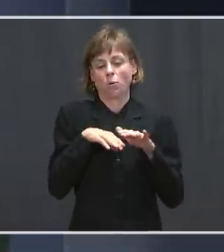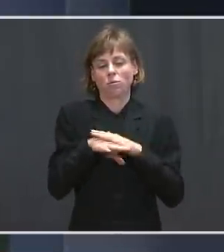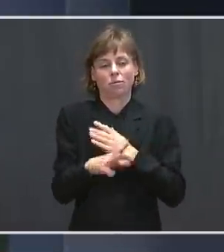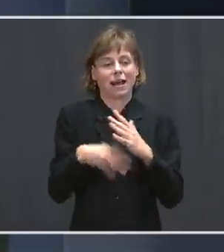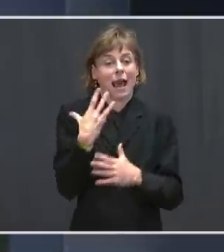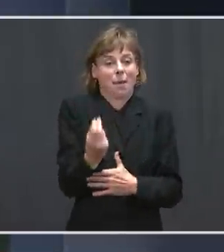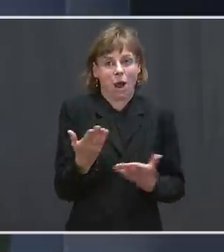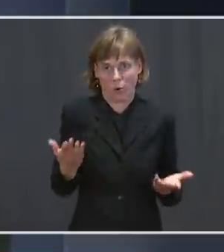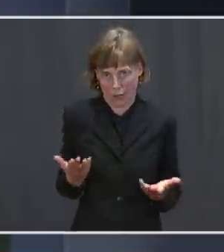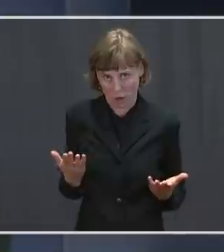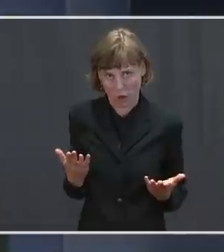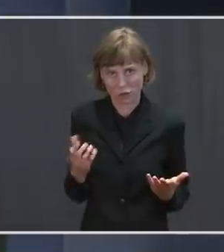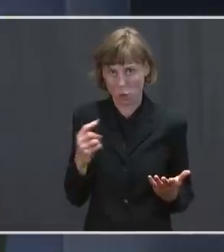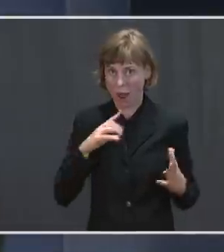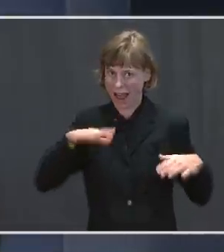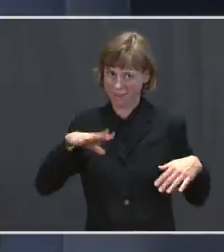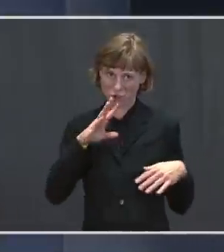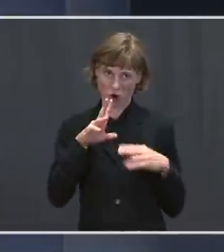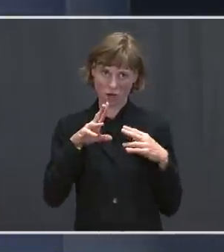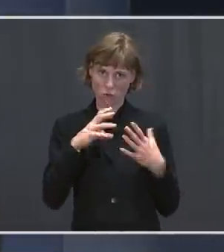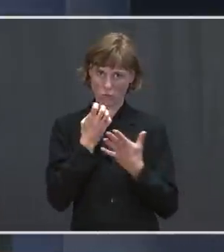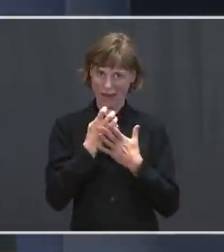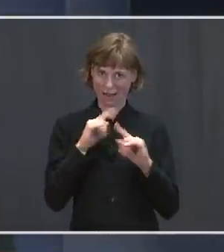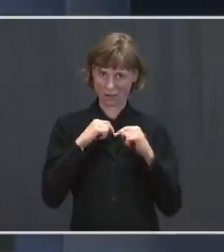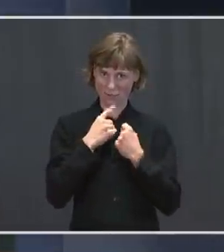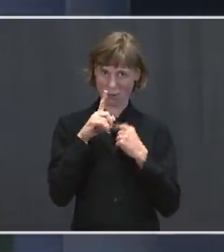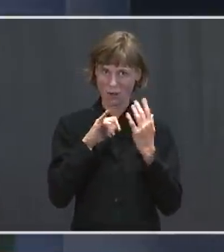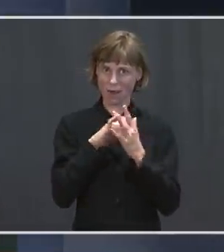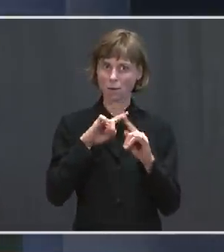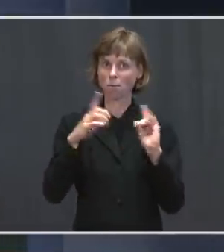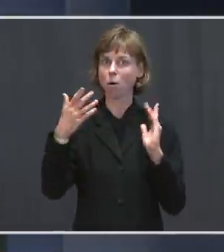We certainly welcome efforts or offers